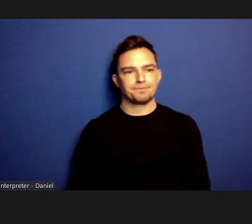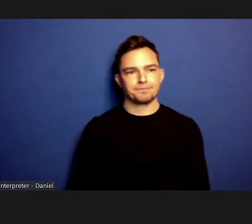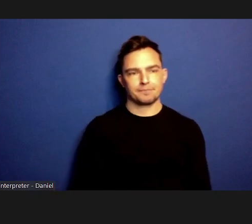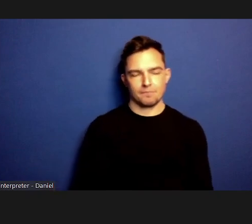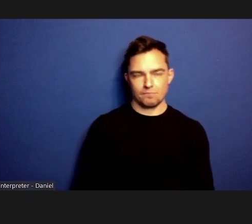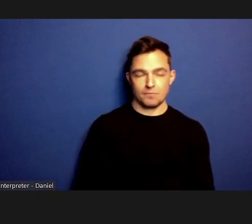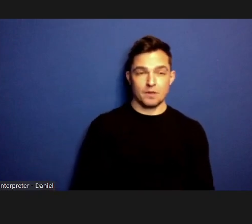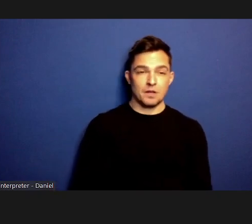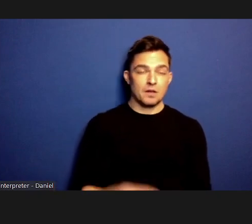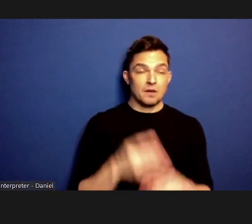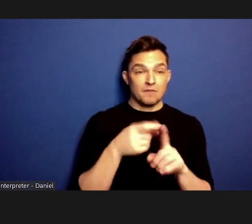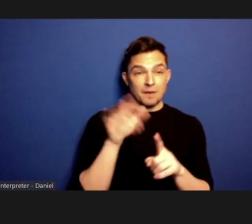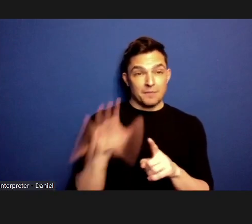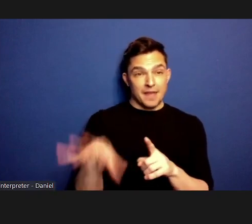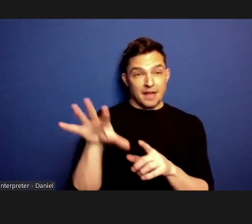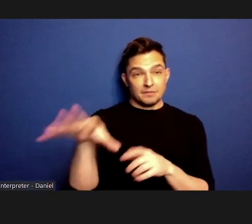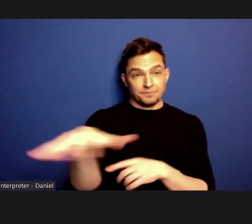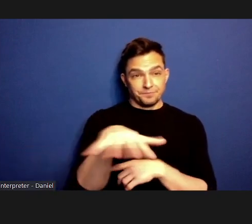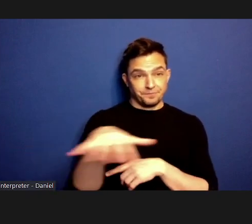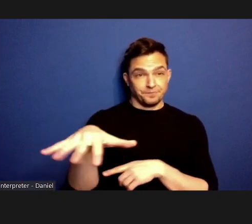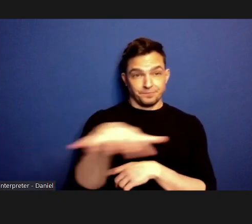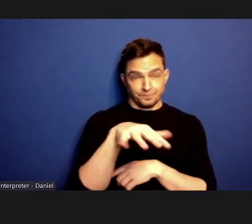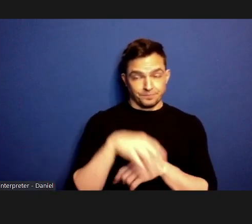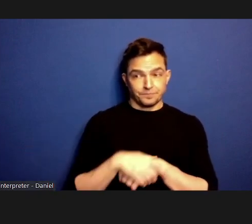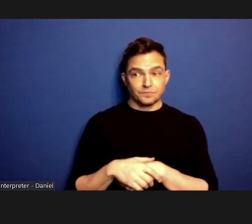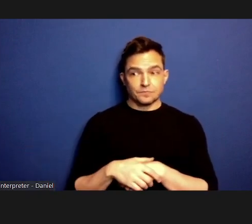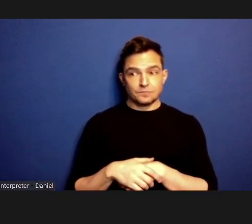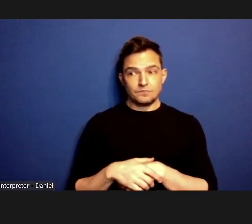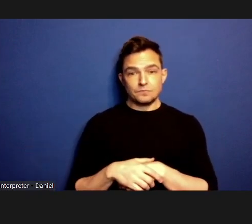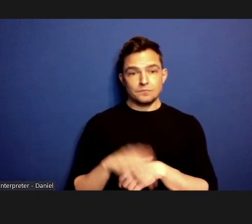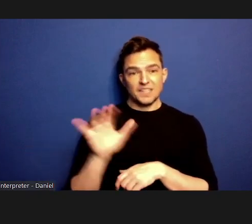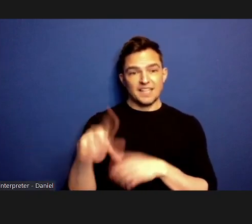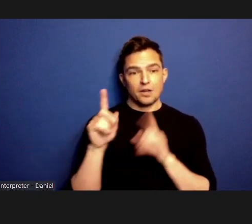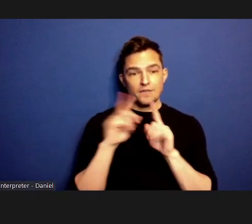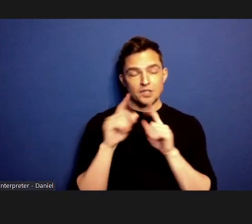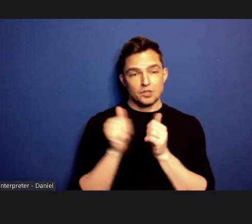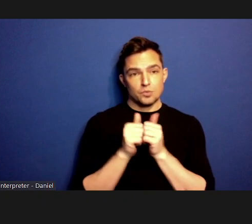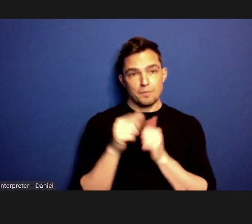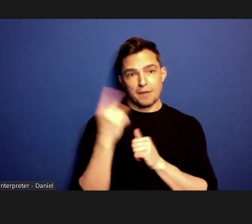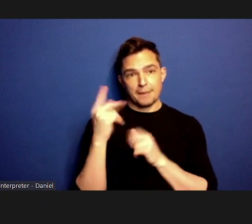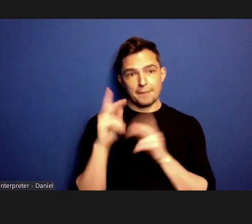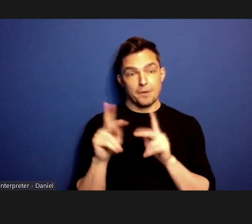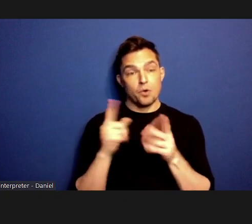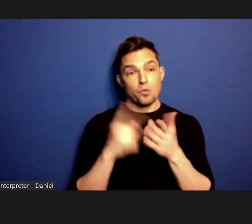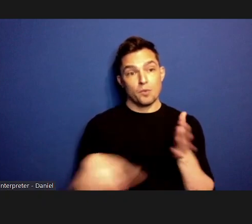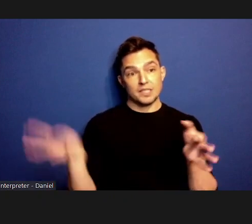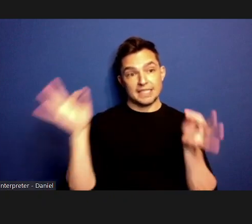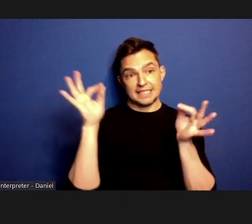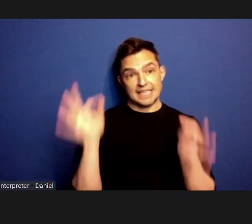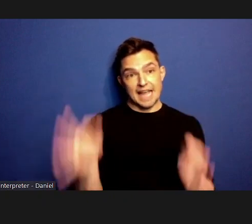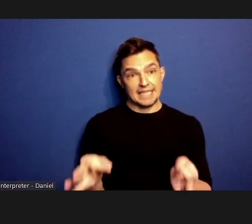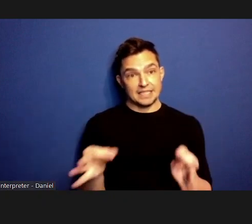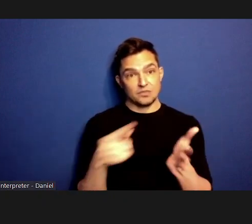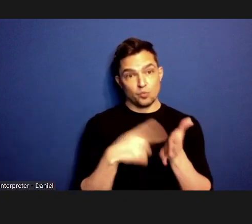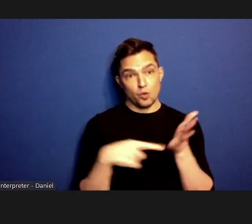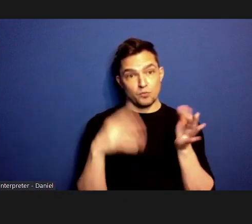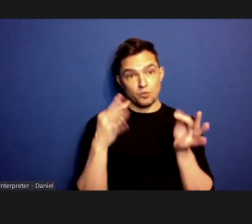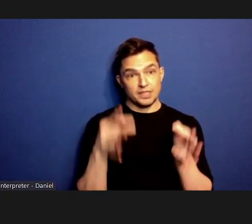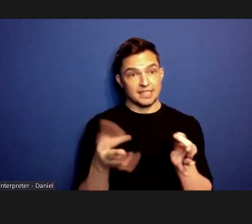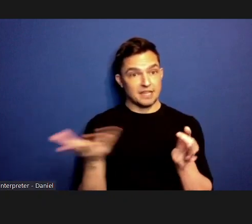And out of that conversation amongst black folks, what was decided was that one of our